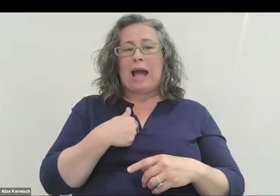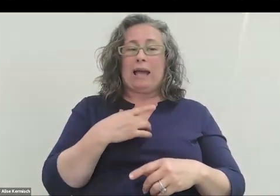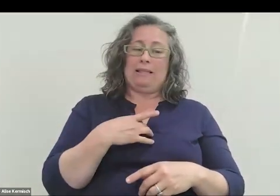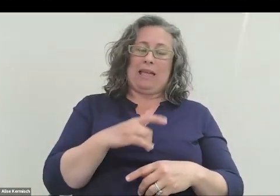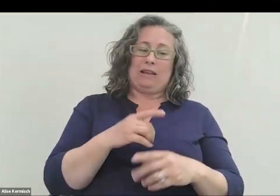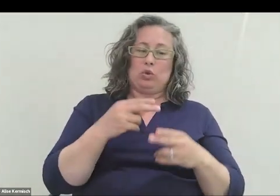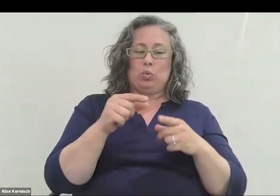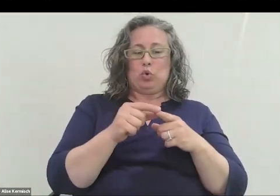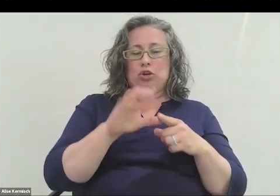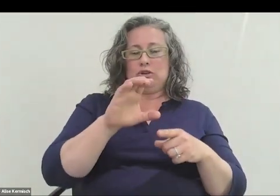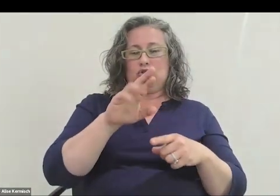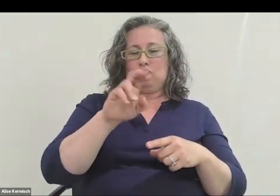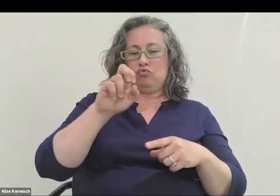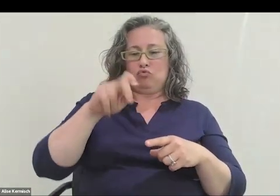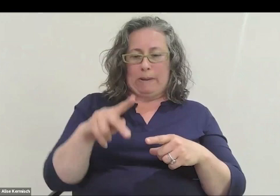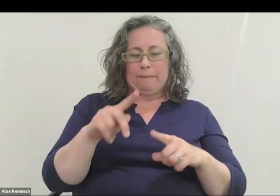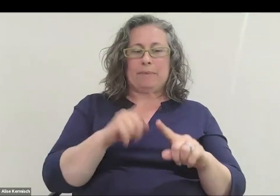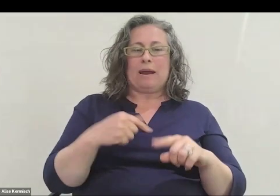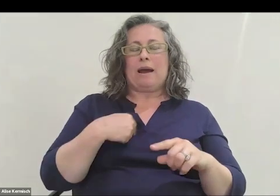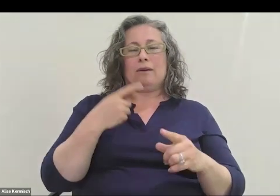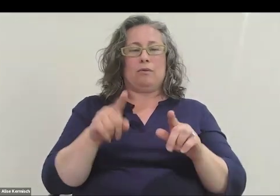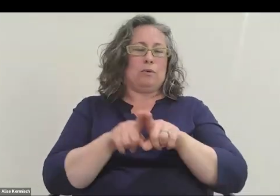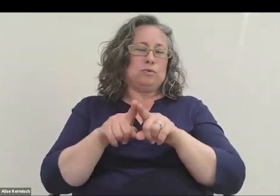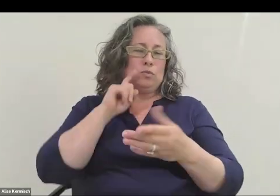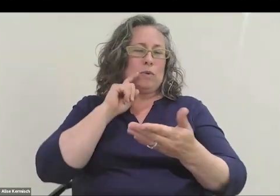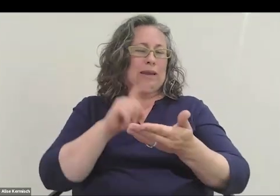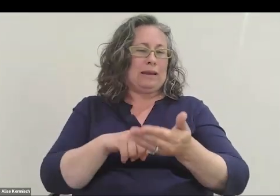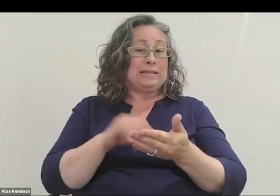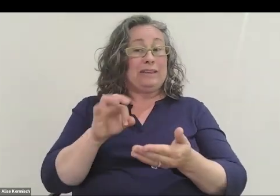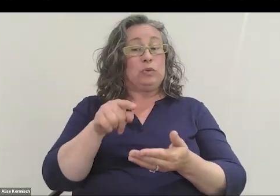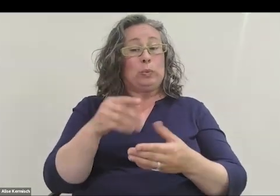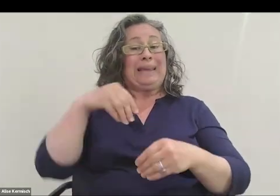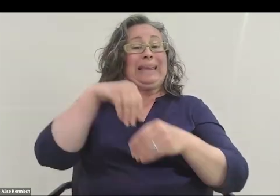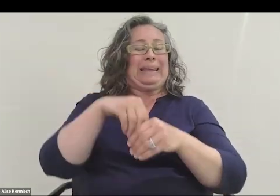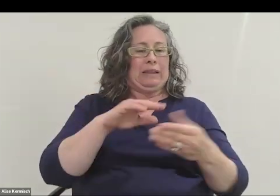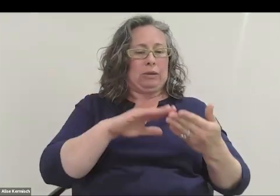I like the word Crip, but I also recognize that if you're in the community,